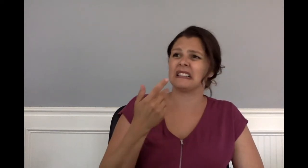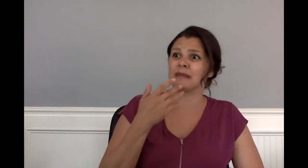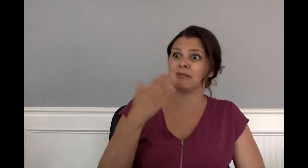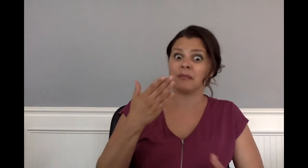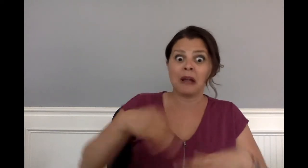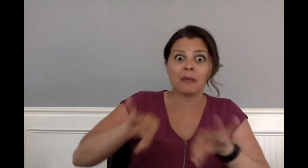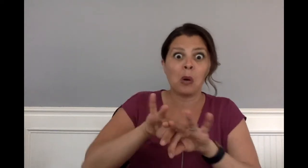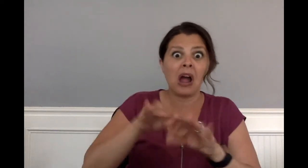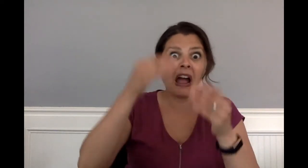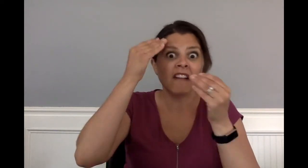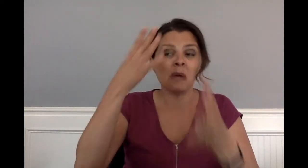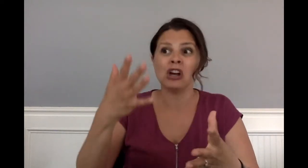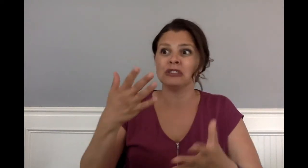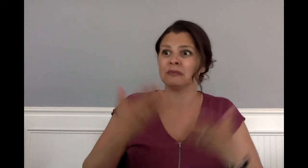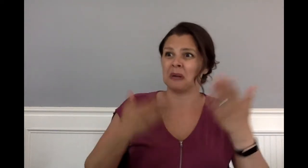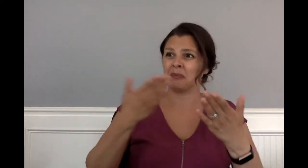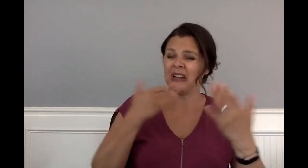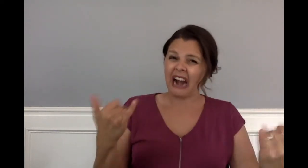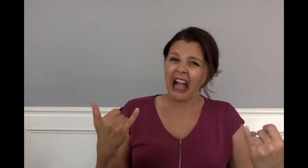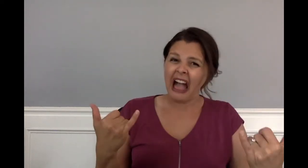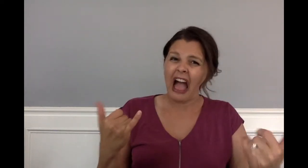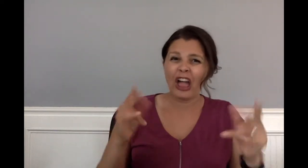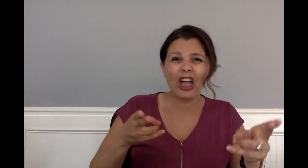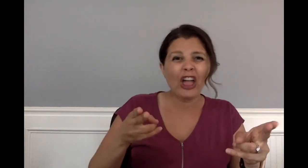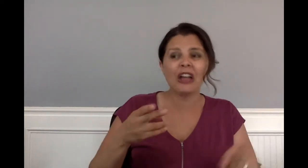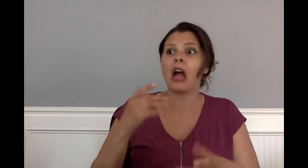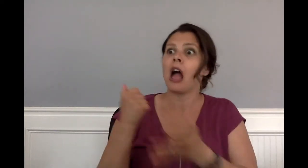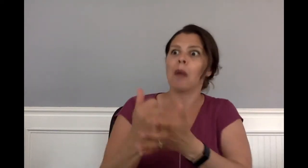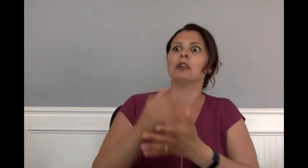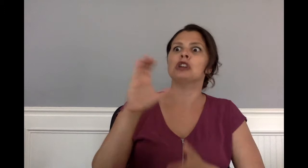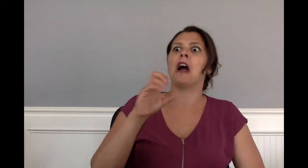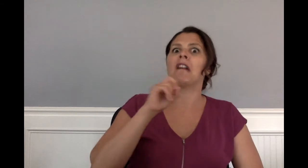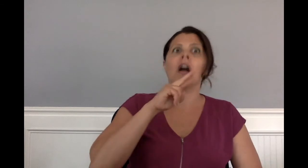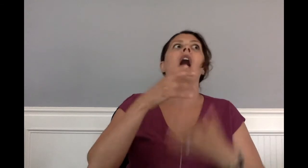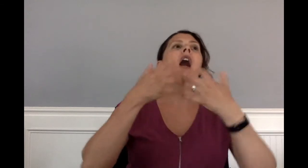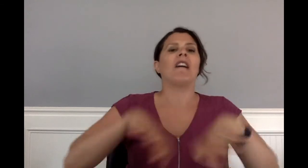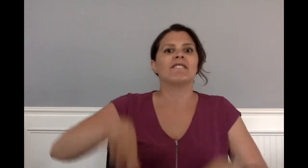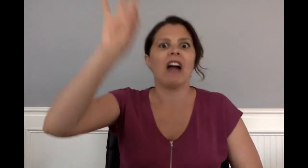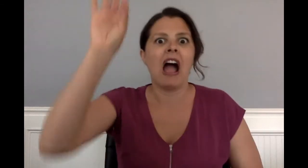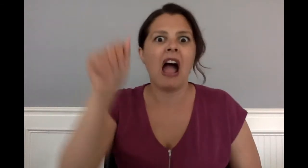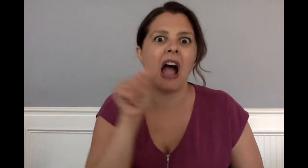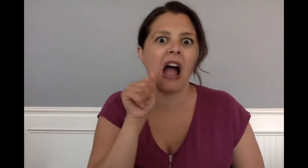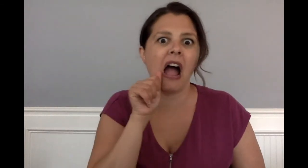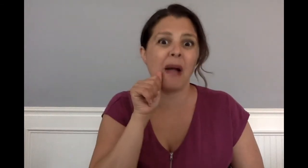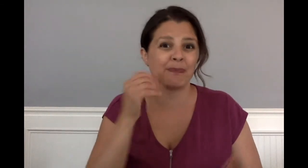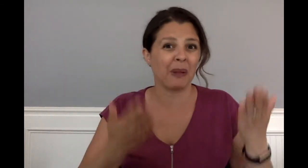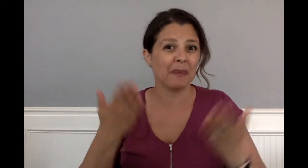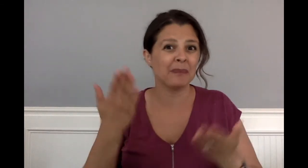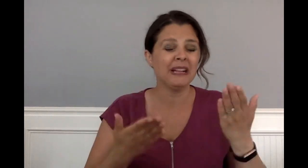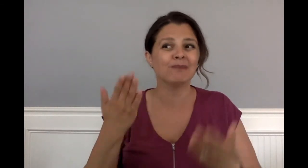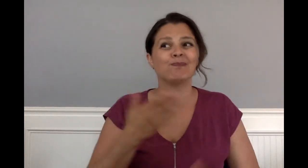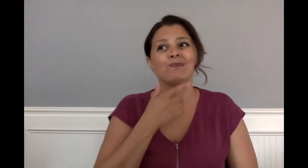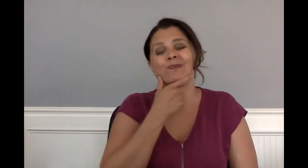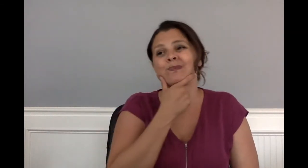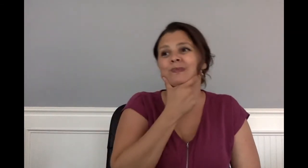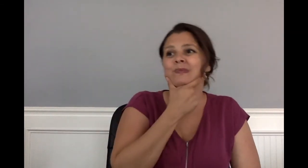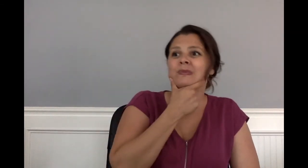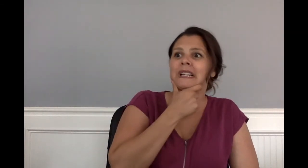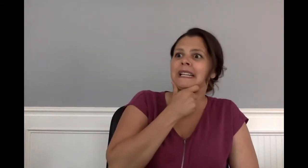The vital information from Desdemona Finkelstein, F.T.E., might just be what Charlie and Frog needed to find Aggie first.